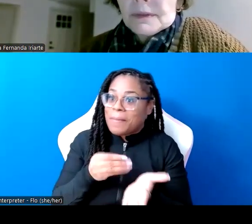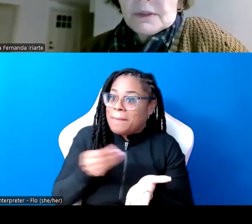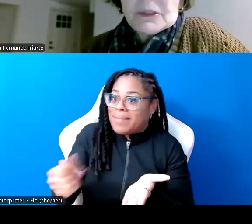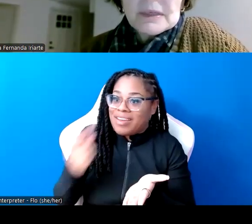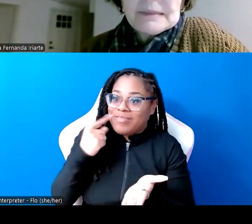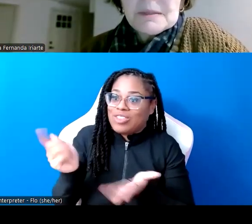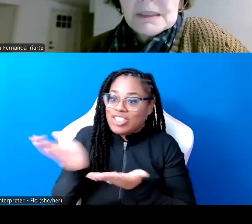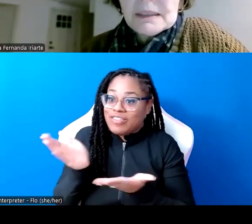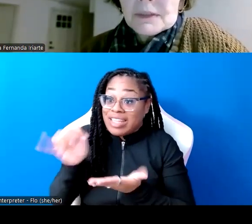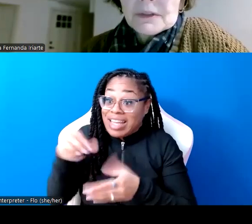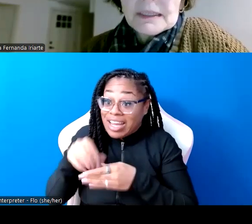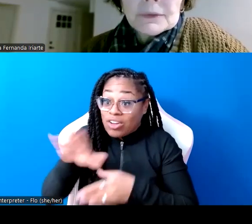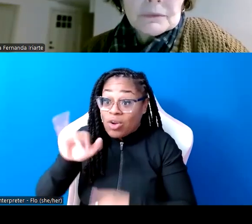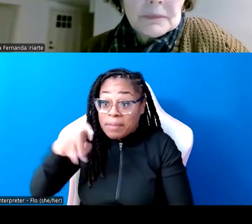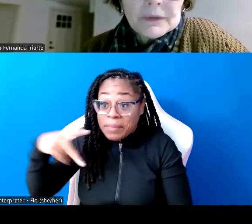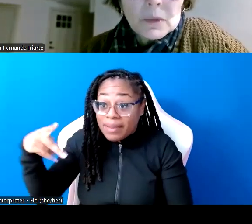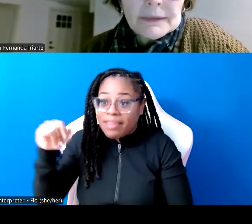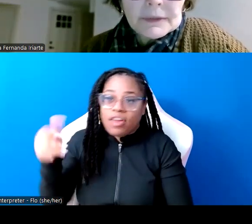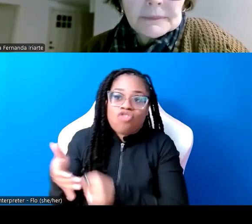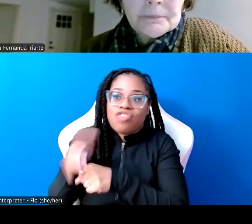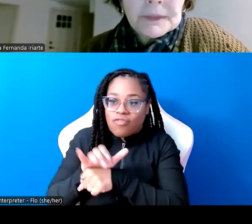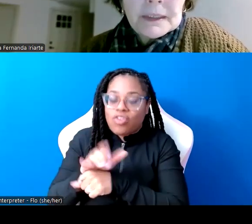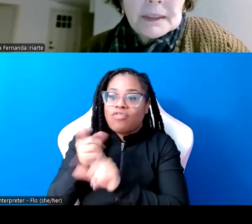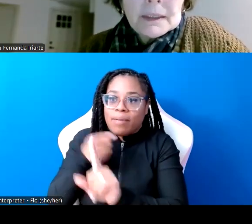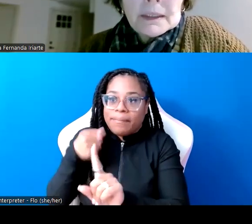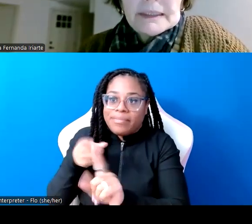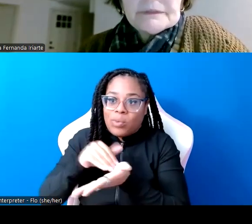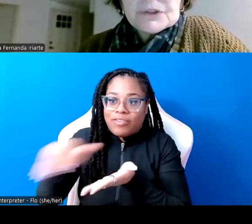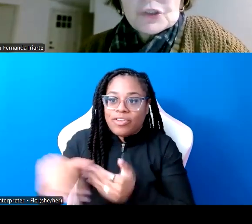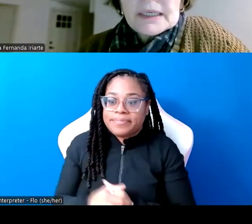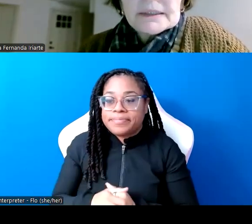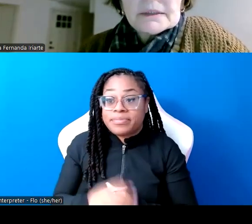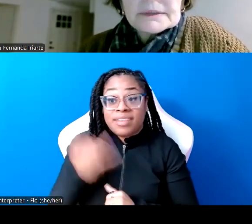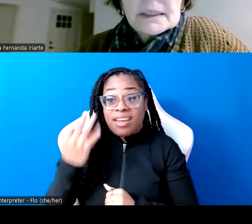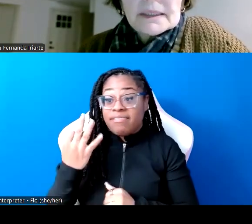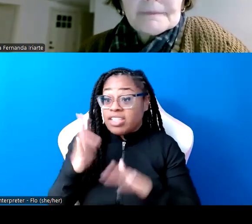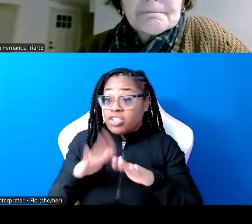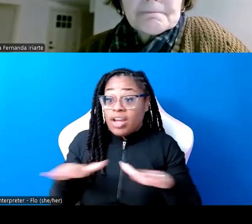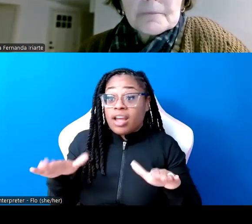that are in your IPP and that are covered by the waiver. If a child,